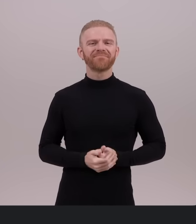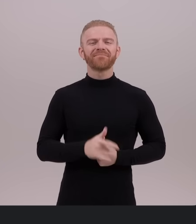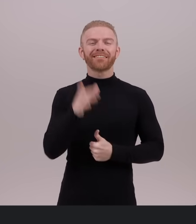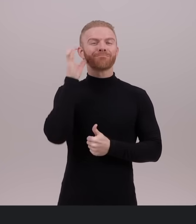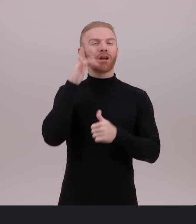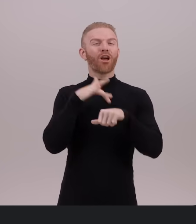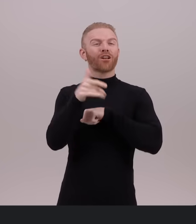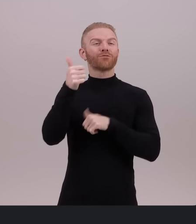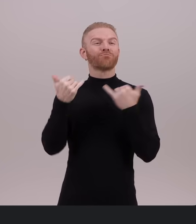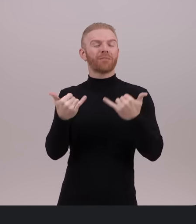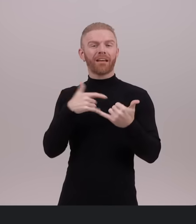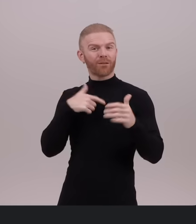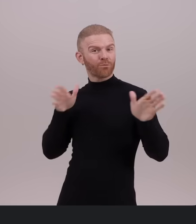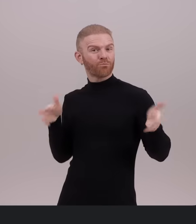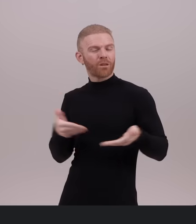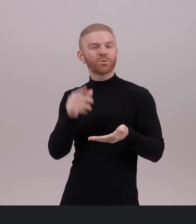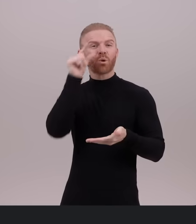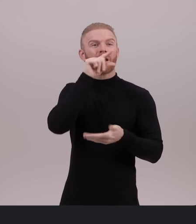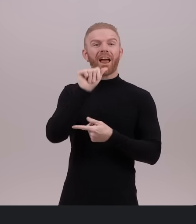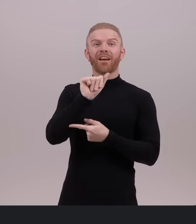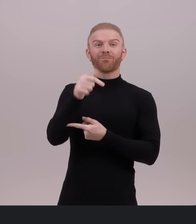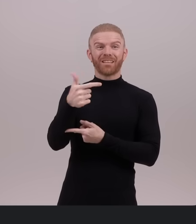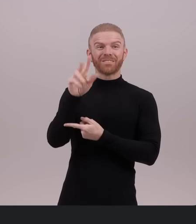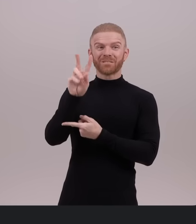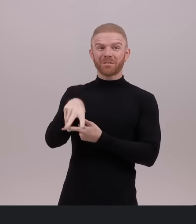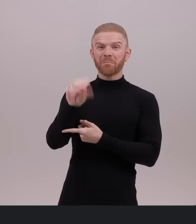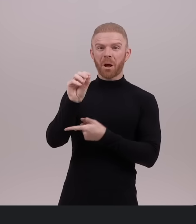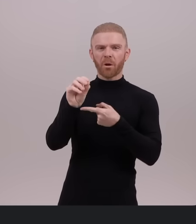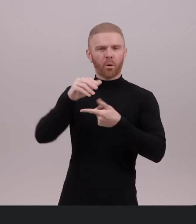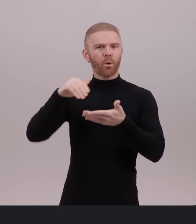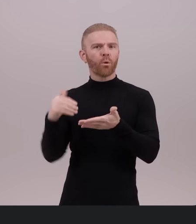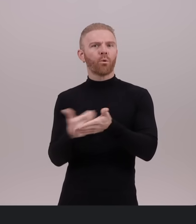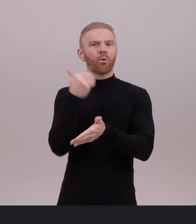introducing Google Antigravity 2.0, a new desktop